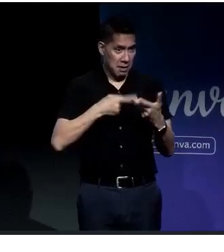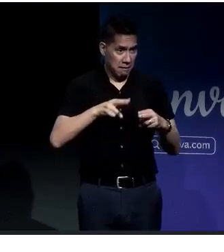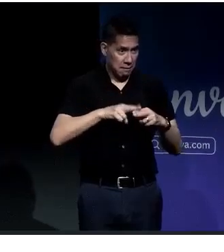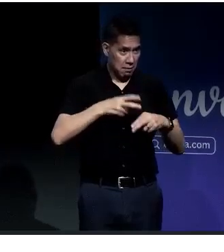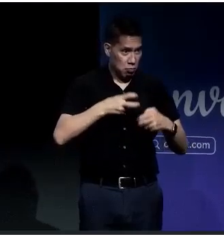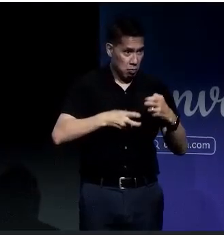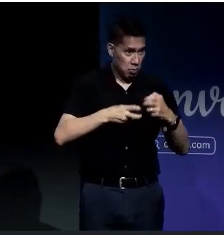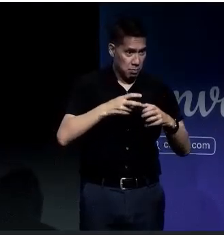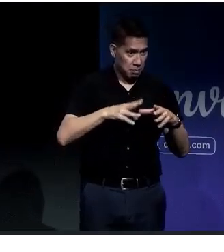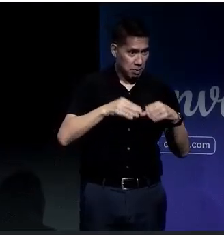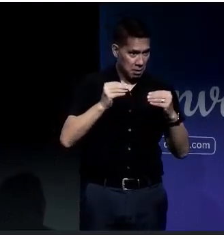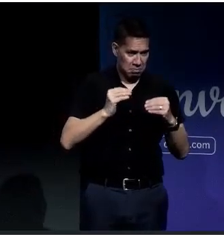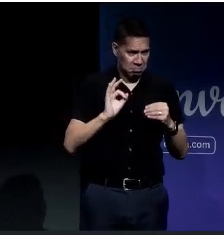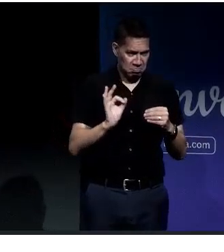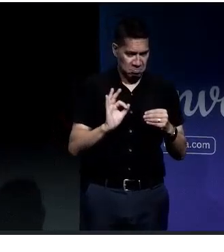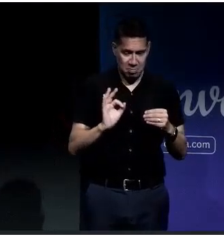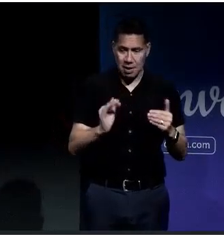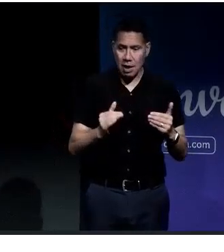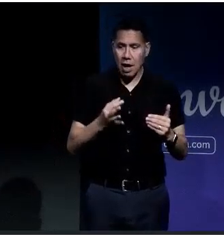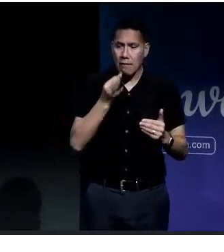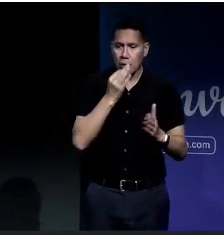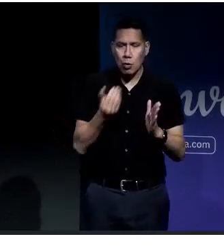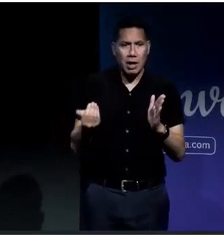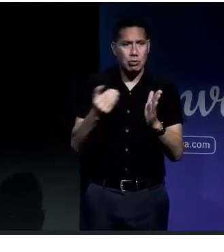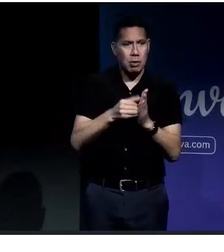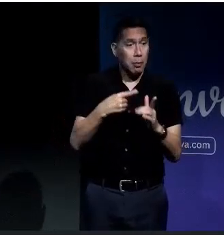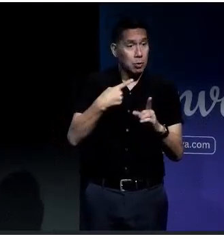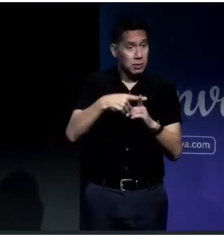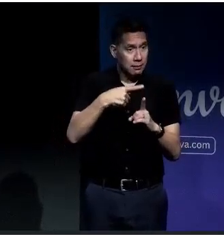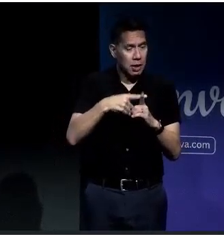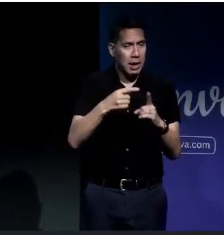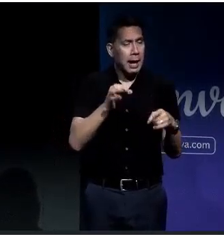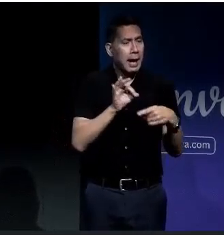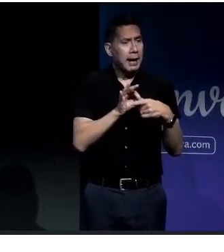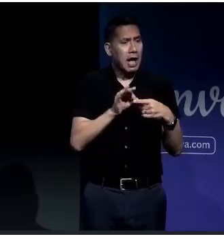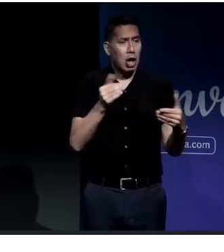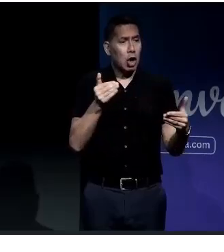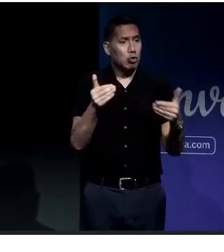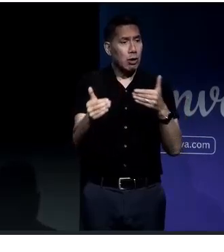And a few bonus issues with this, uh, color contrast within an image, it's not going to pick that up.